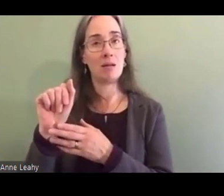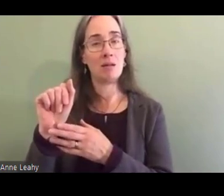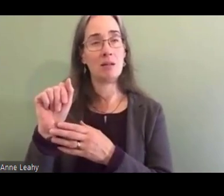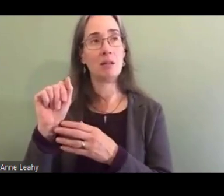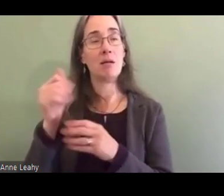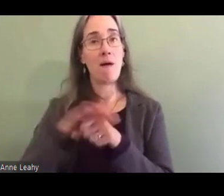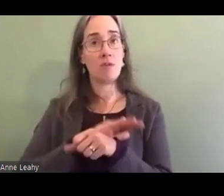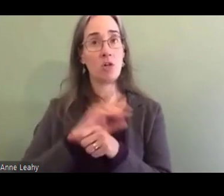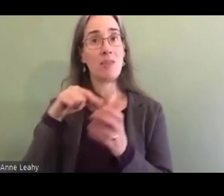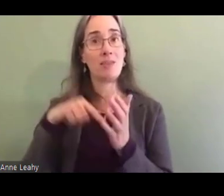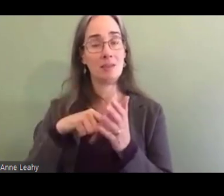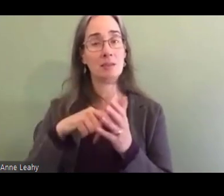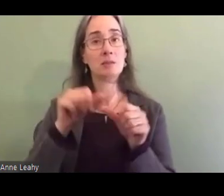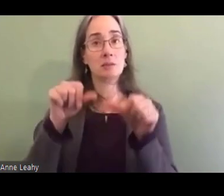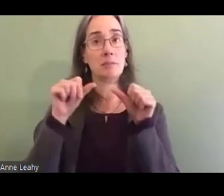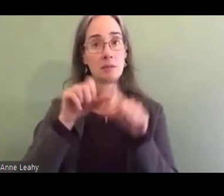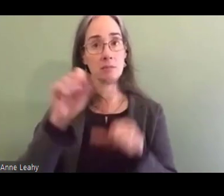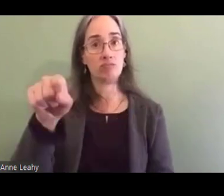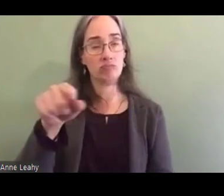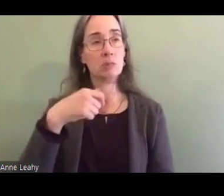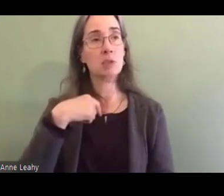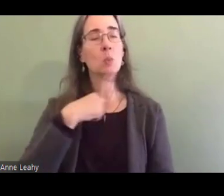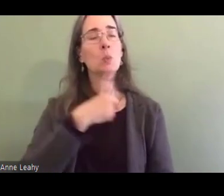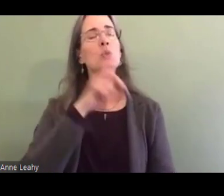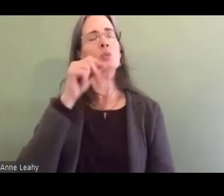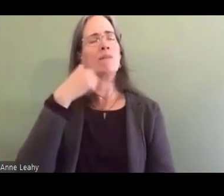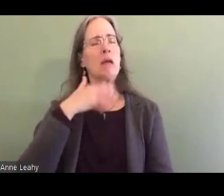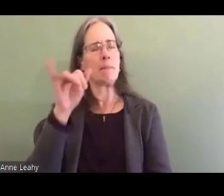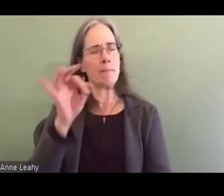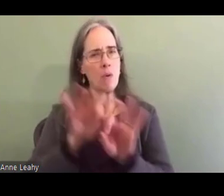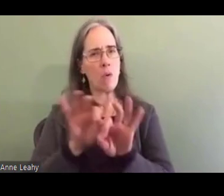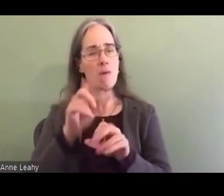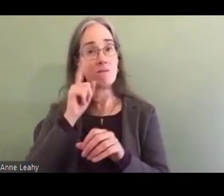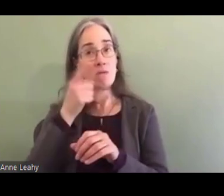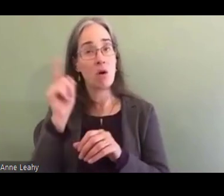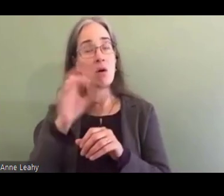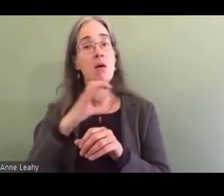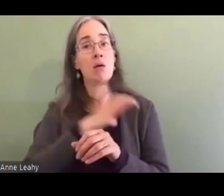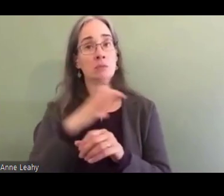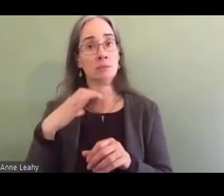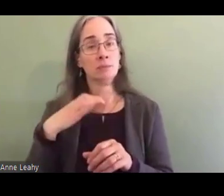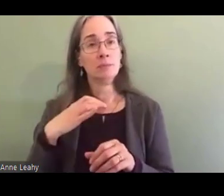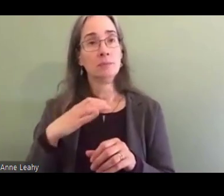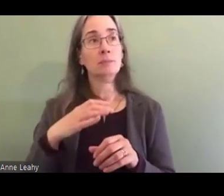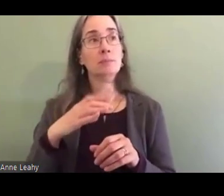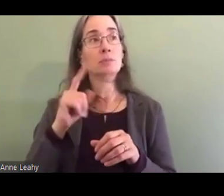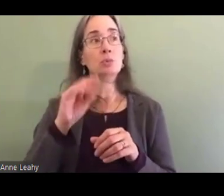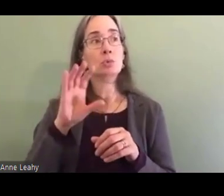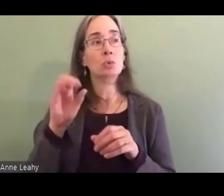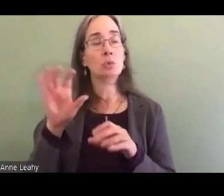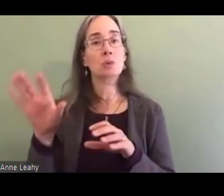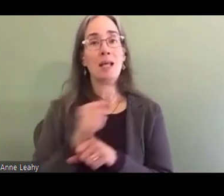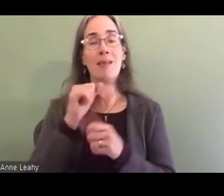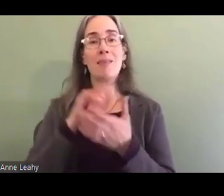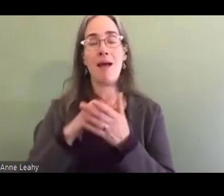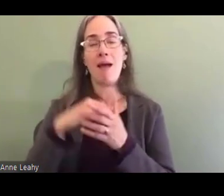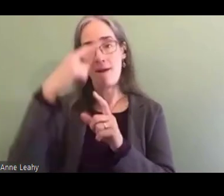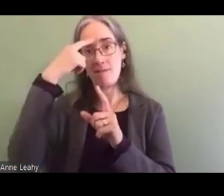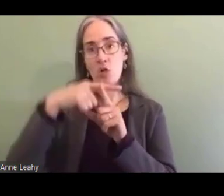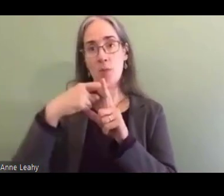we do feel it is important for Congress to take affirmative action,